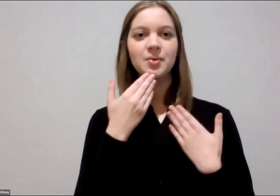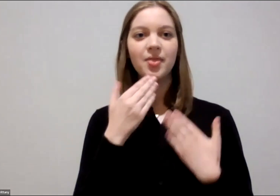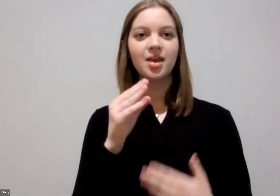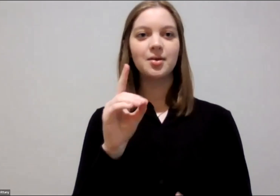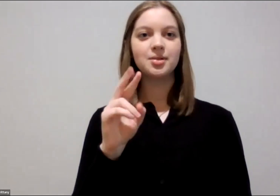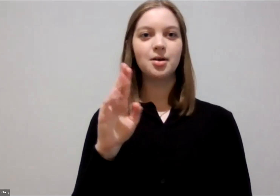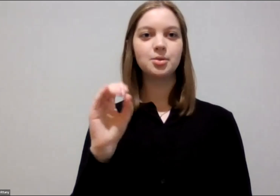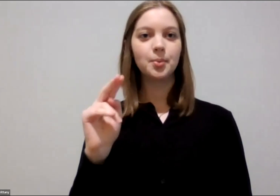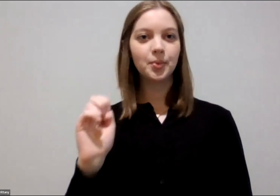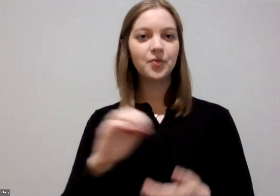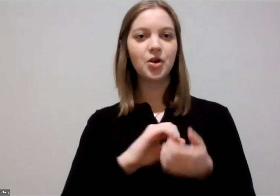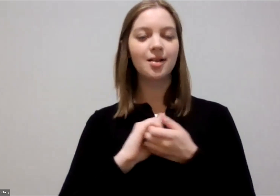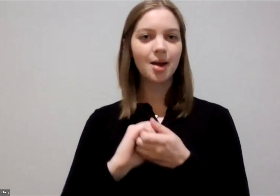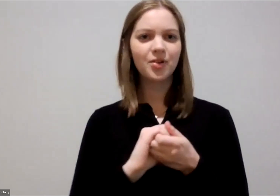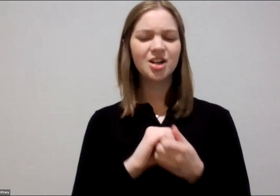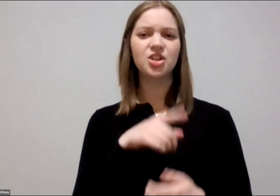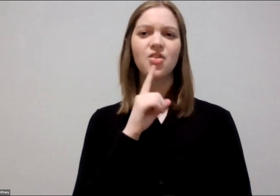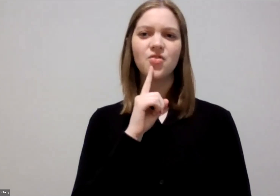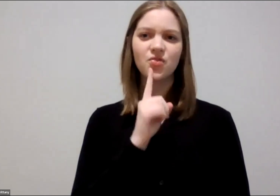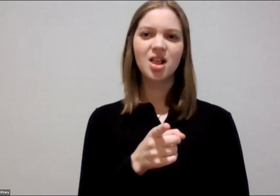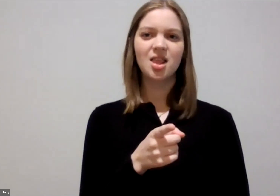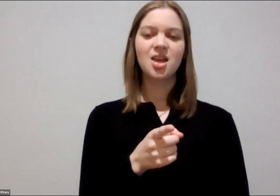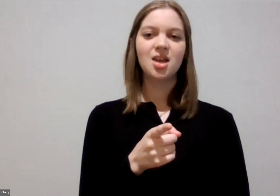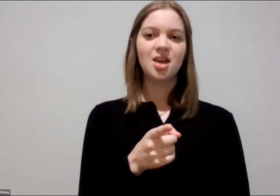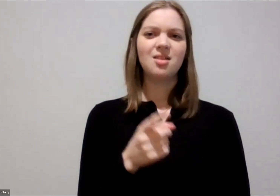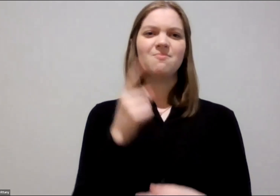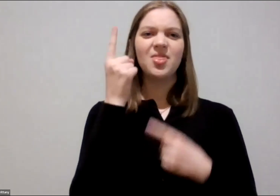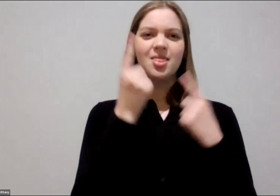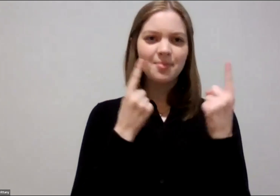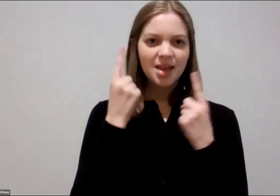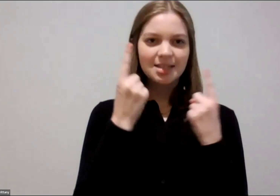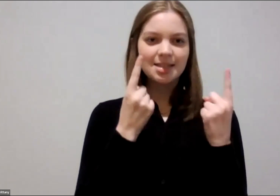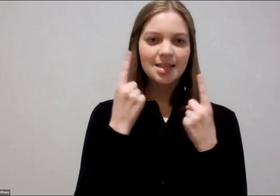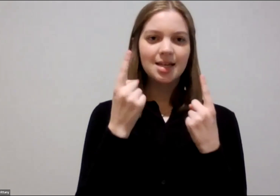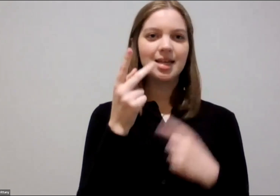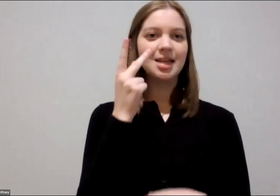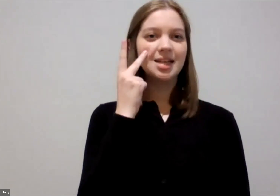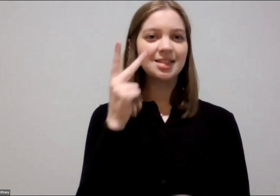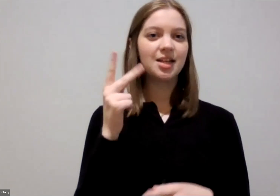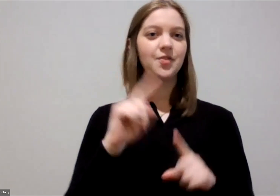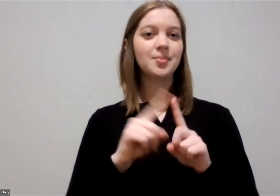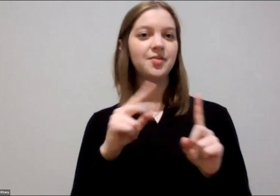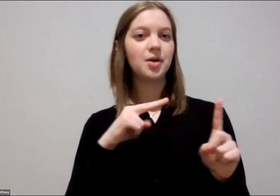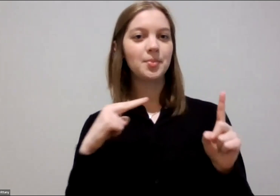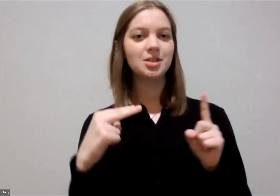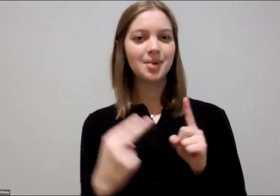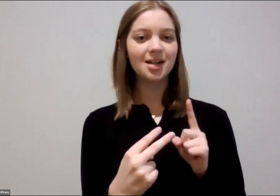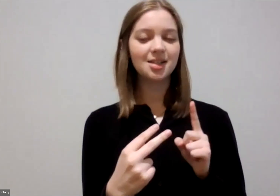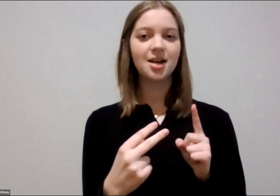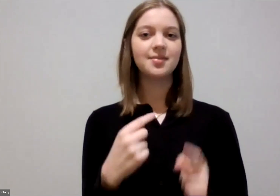Boom for your collaboration, and and really causing us to think and really seeing things from different perspectives.